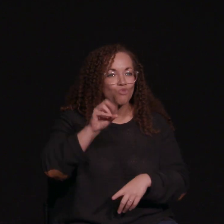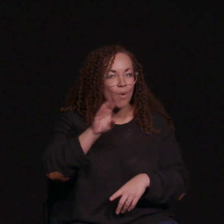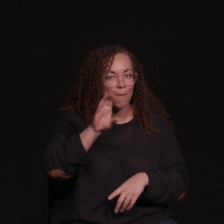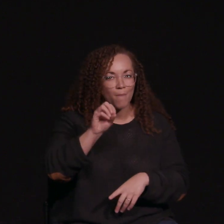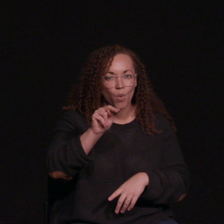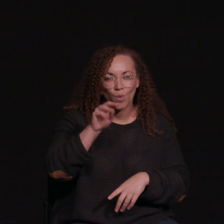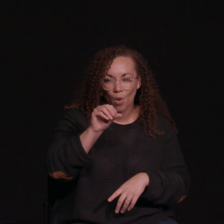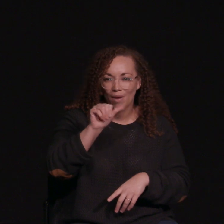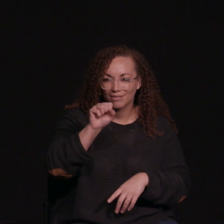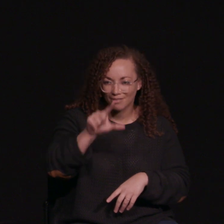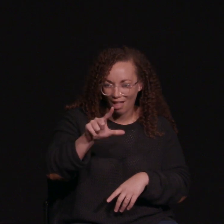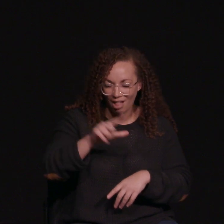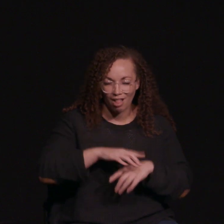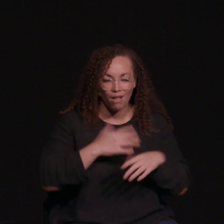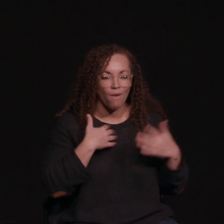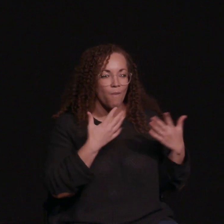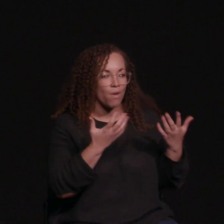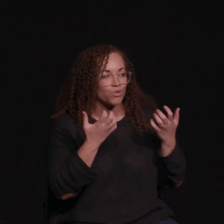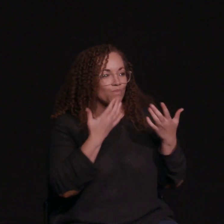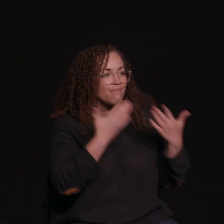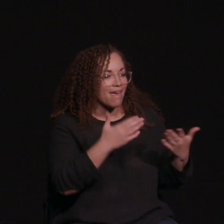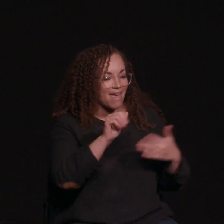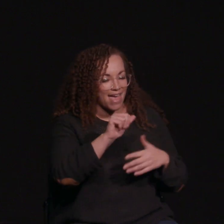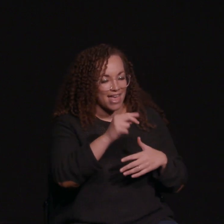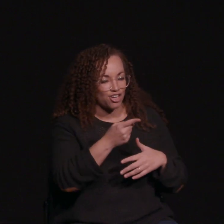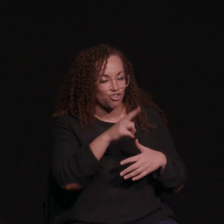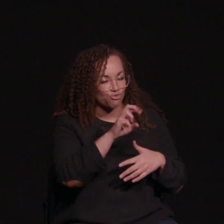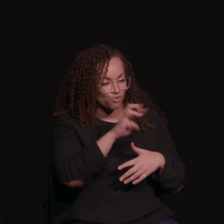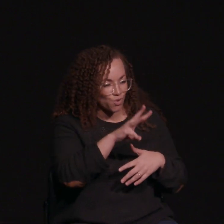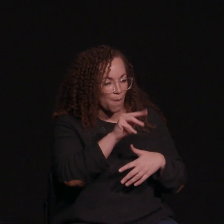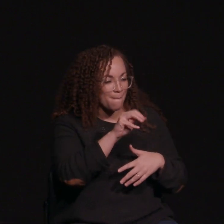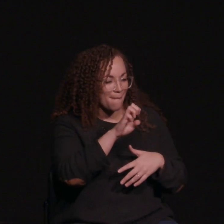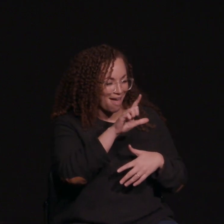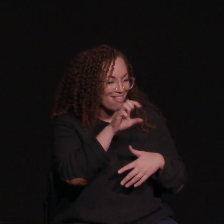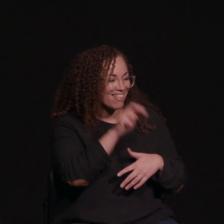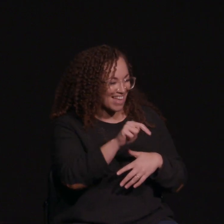I wanna thank the Andrew Mellon Foundation, yeah, we'll keep it moving.